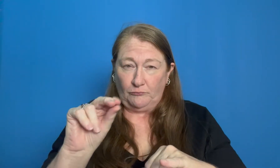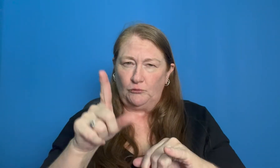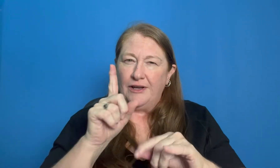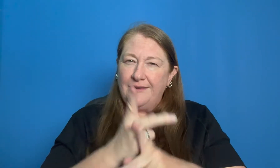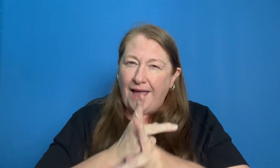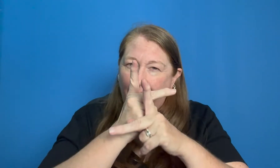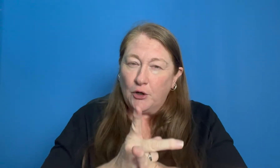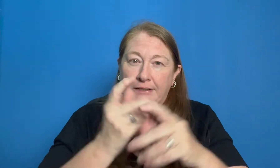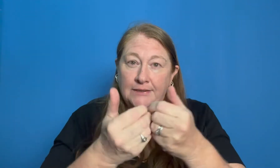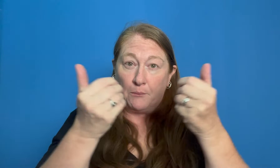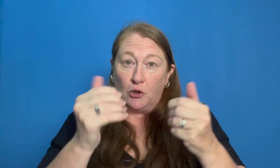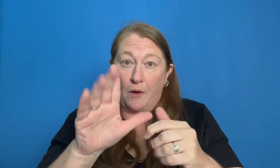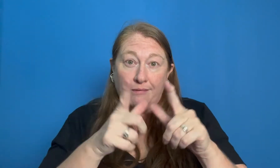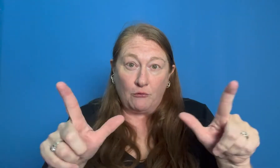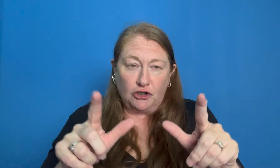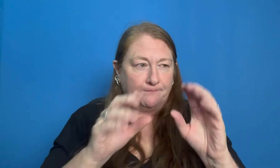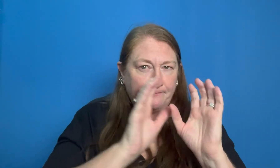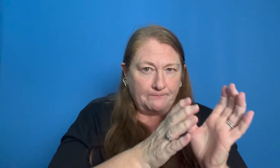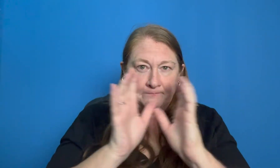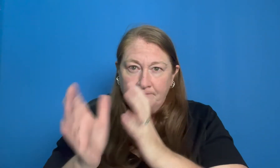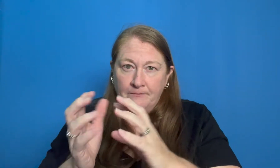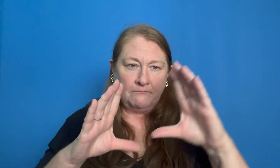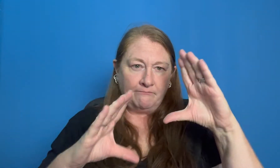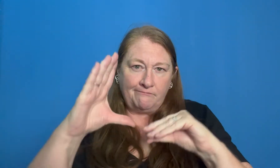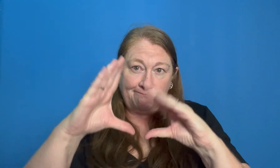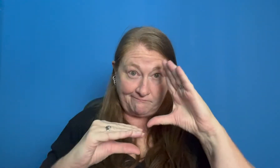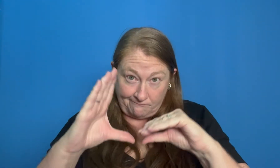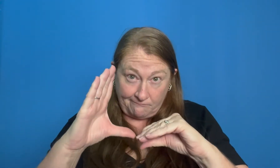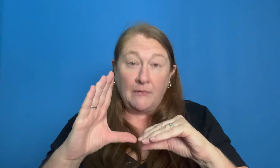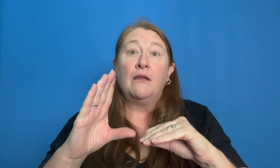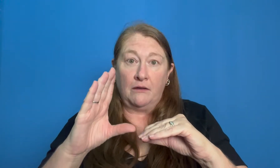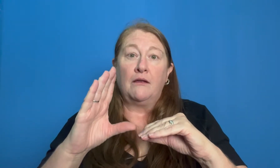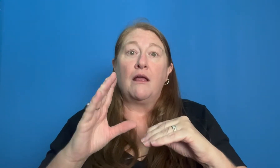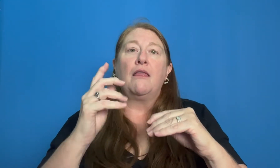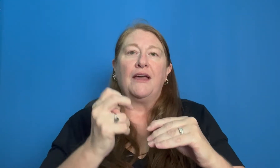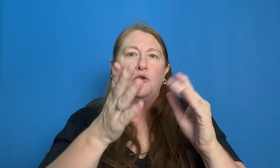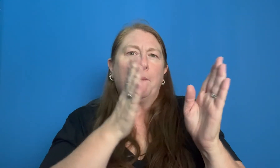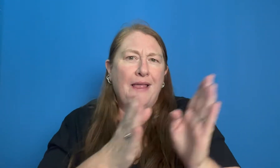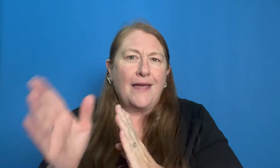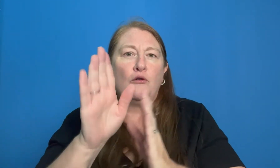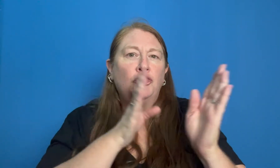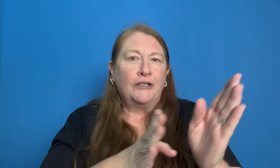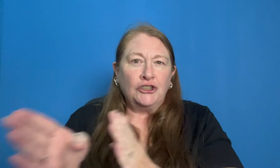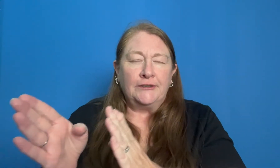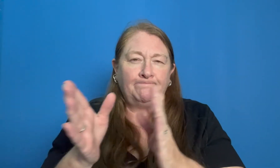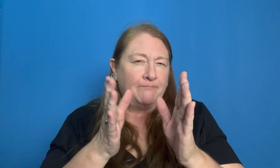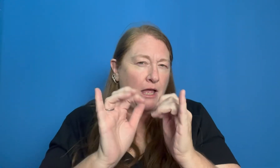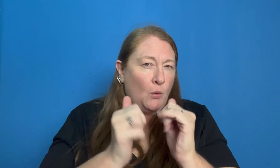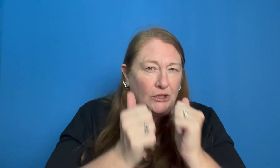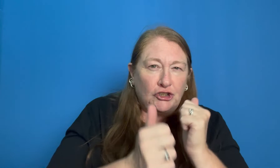but rather, we carefully separate them. That way you can plan your strategy by deciding